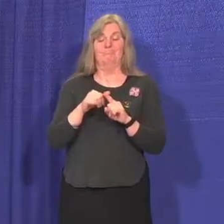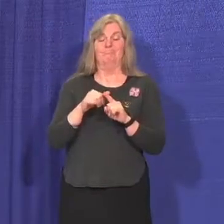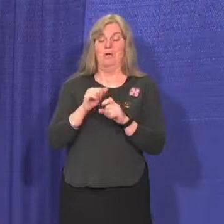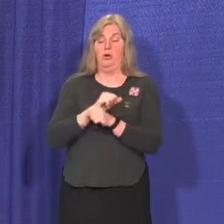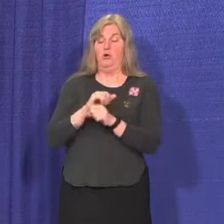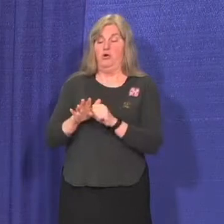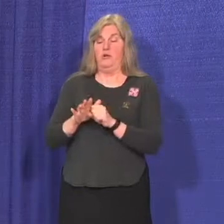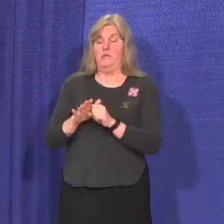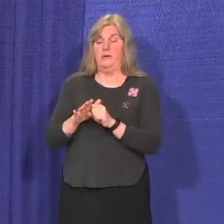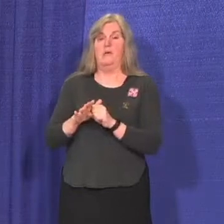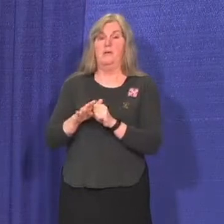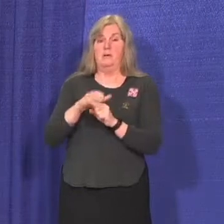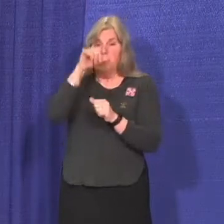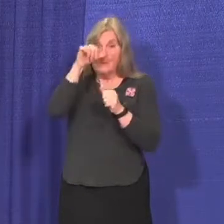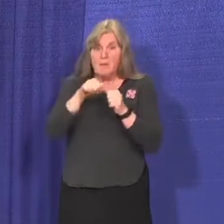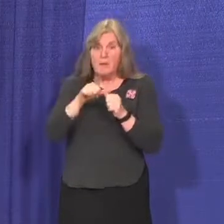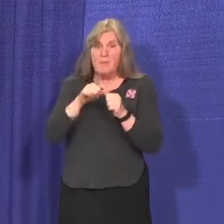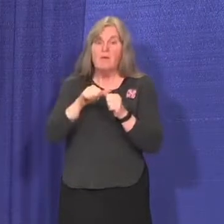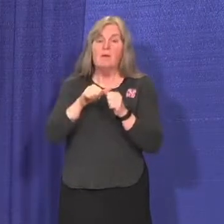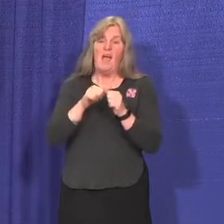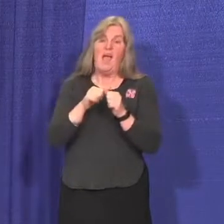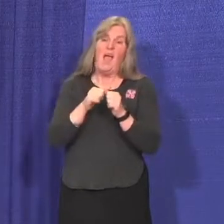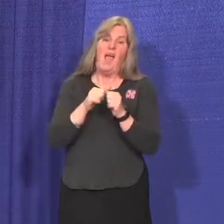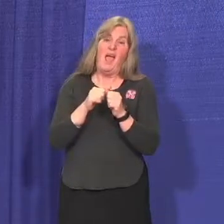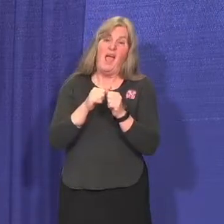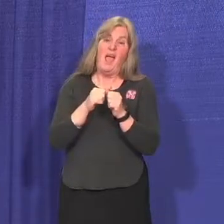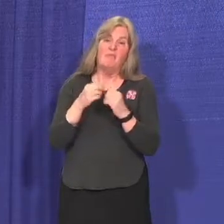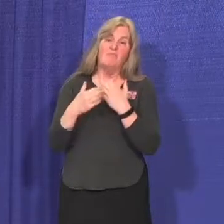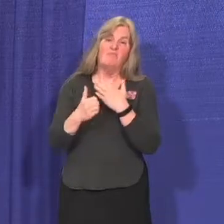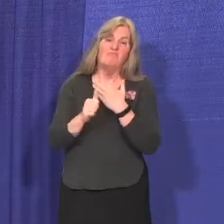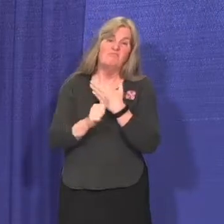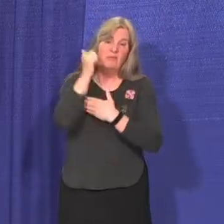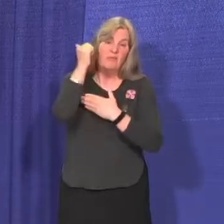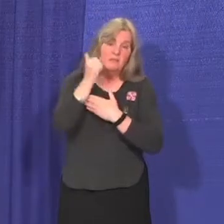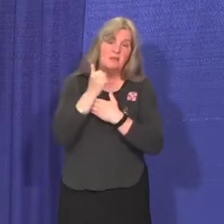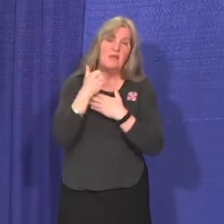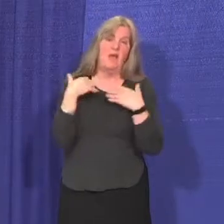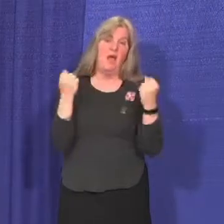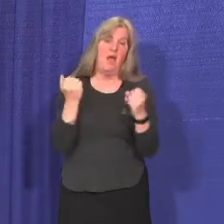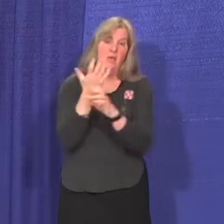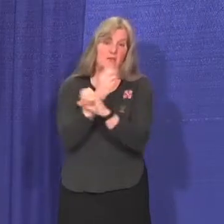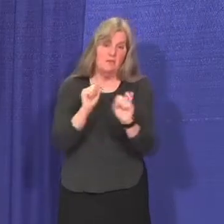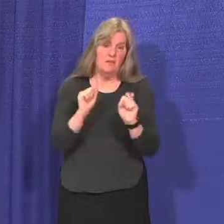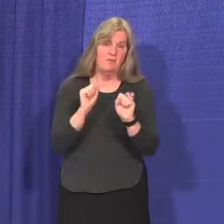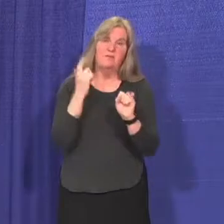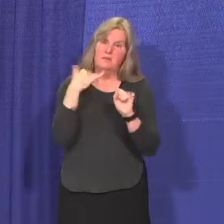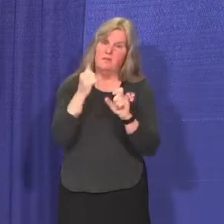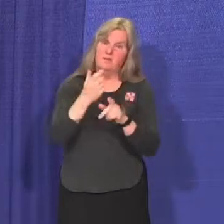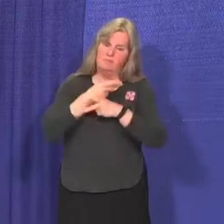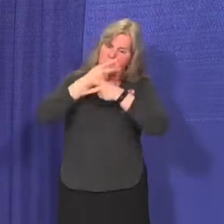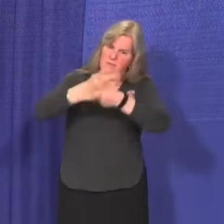On behalf of all Yukoners I send out my sincerest condolences to the friends and family of that